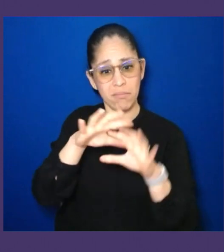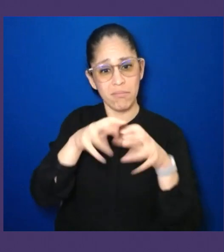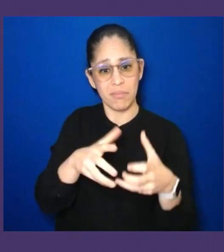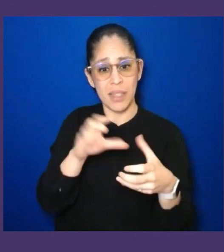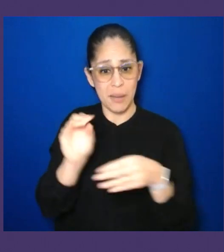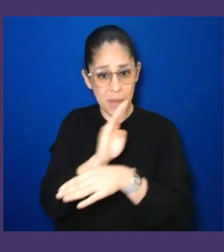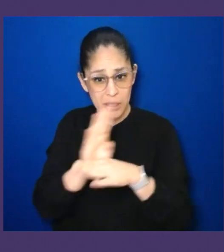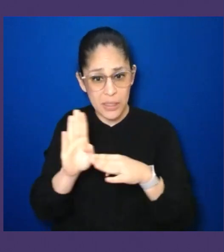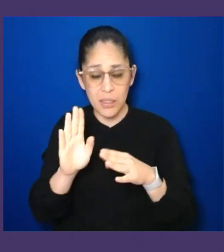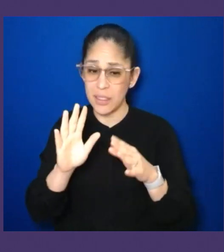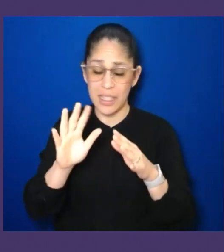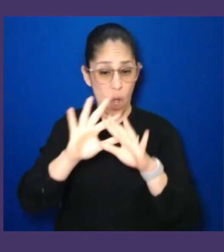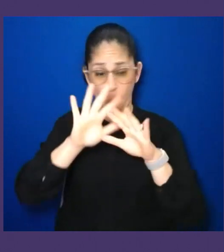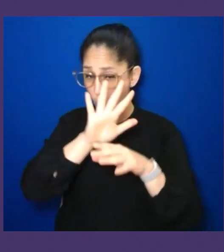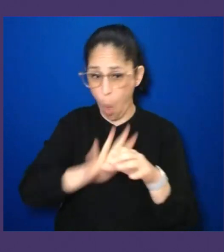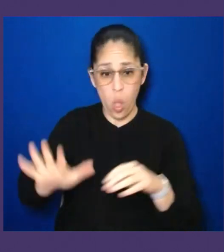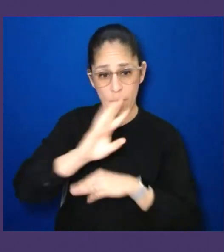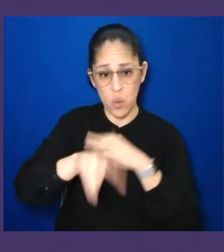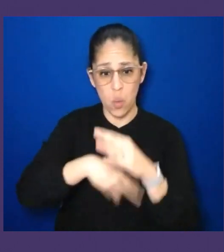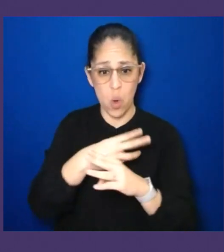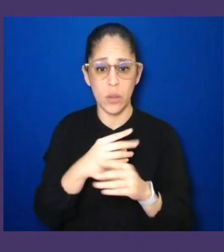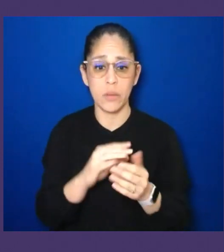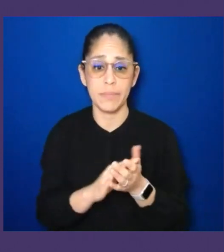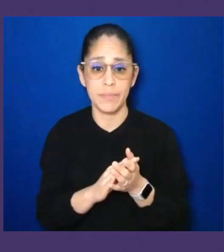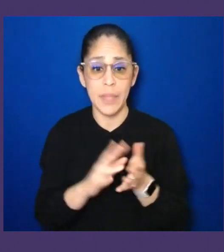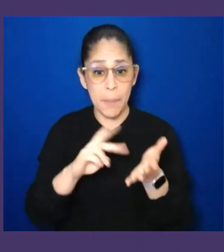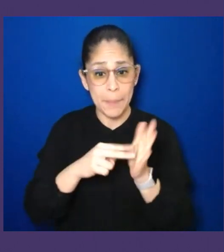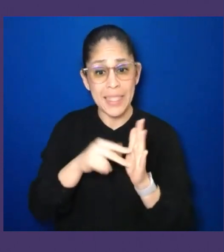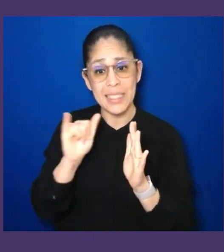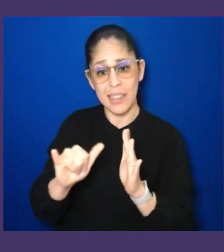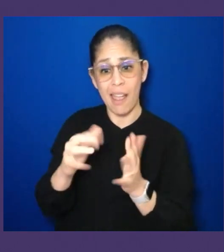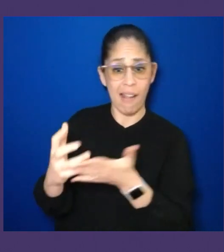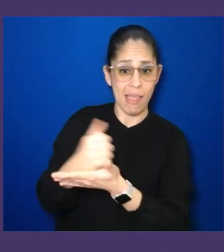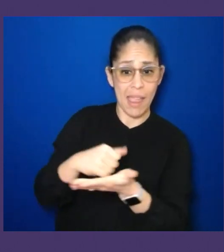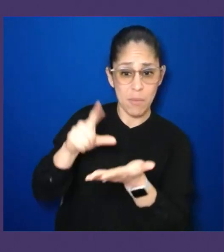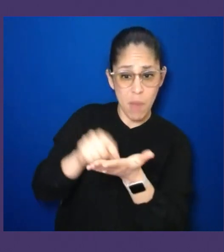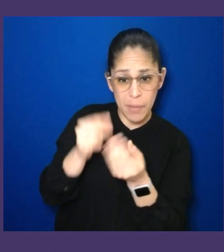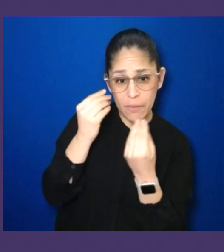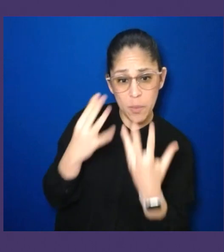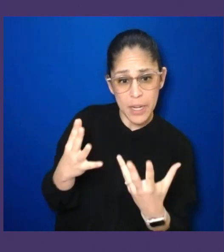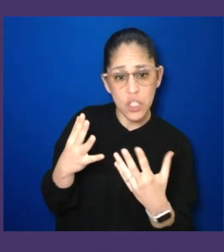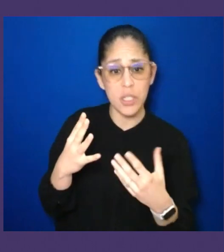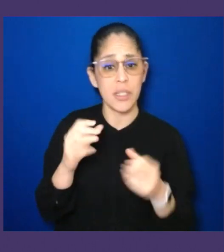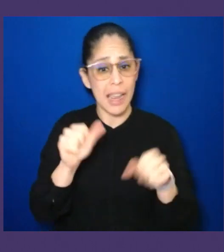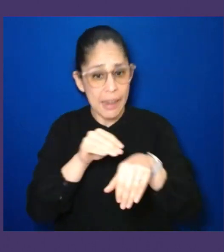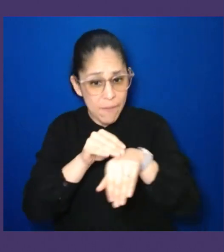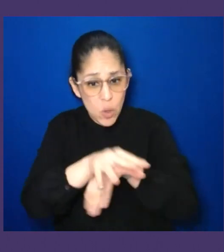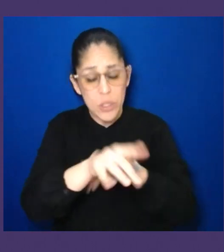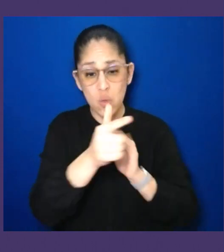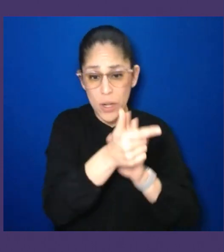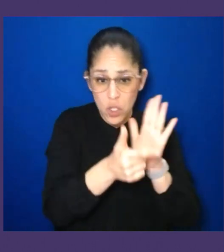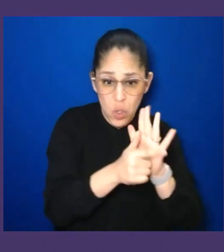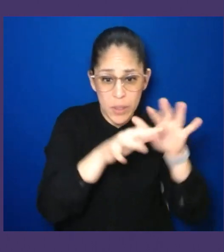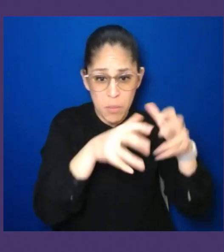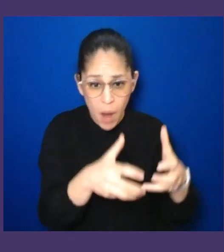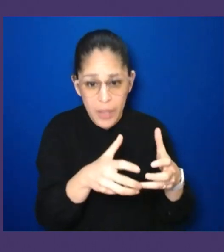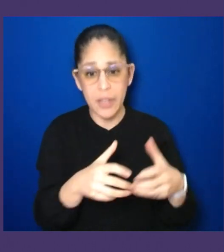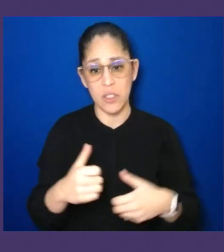the Securities and Exchange Commission here in the US, Canada's Securities Commissions, the new financial regulatory bodies in Europe,